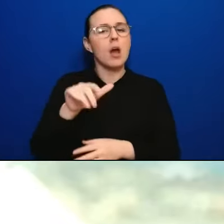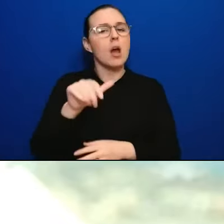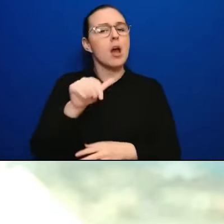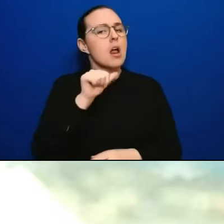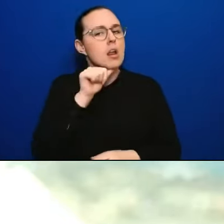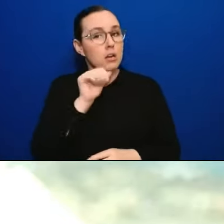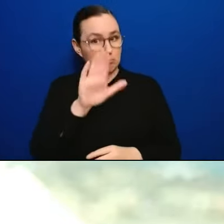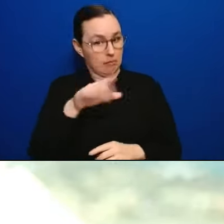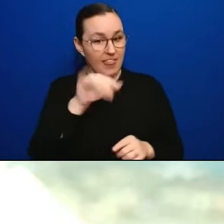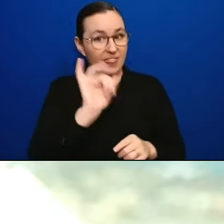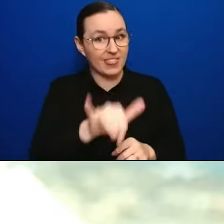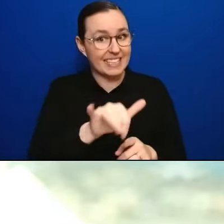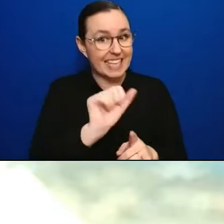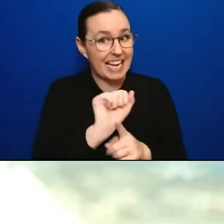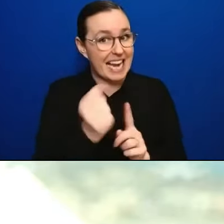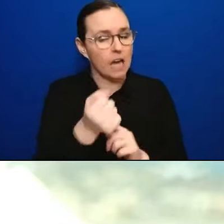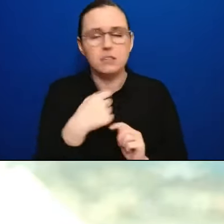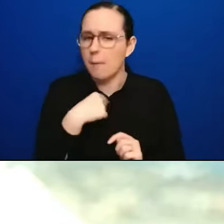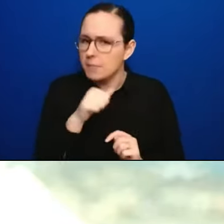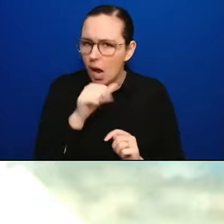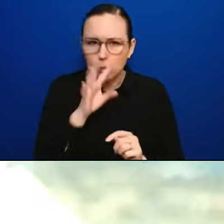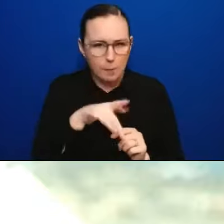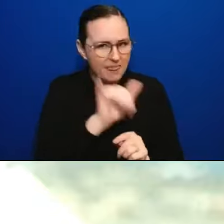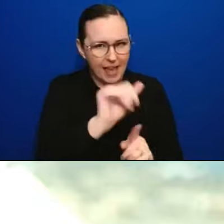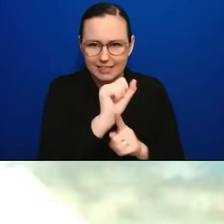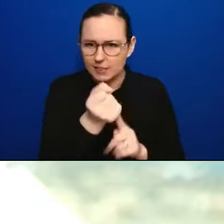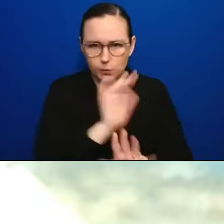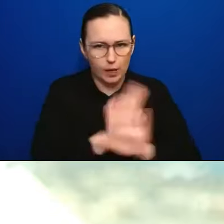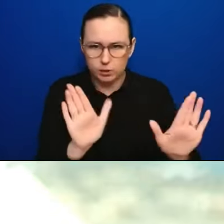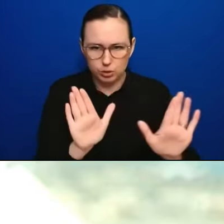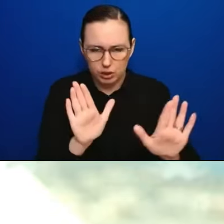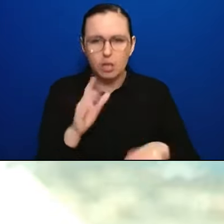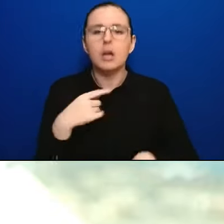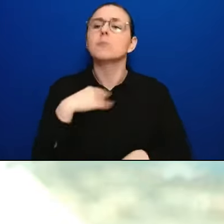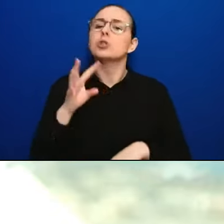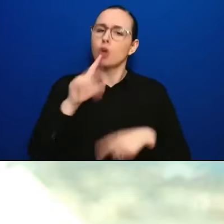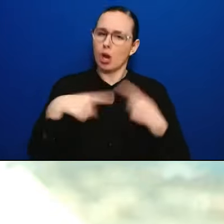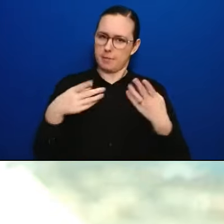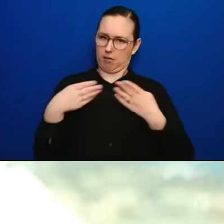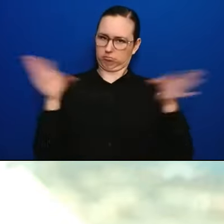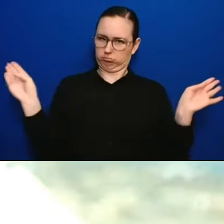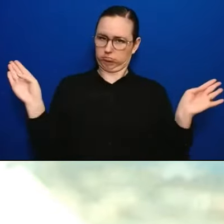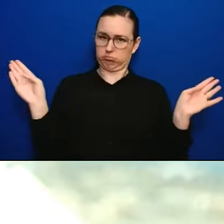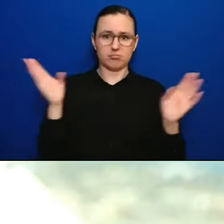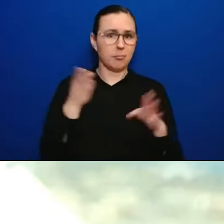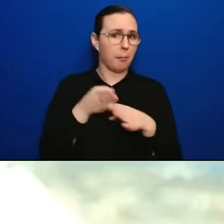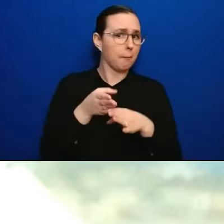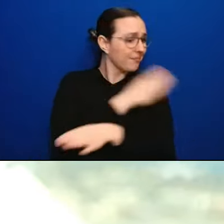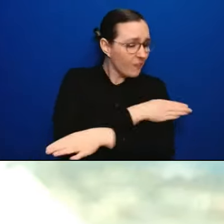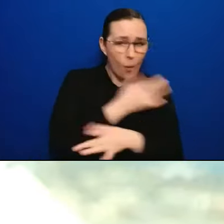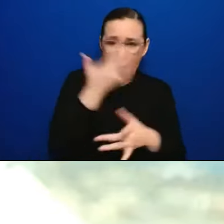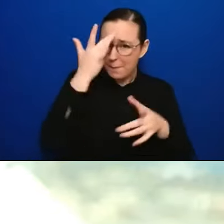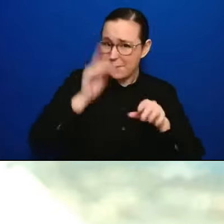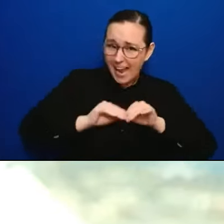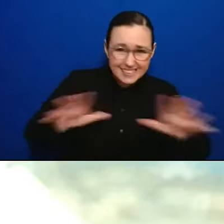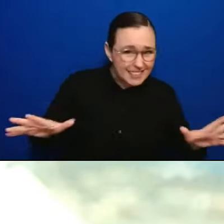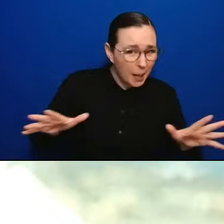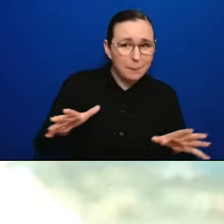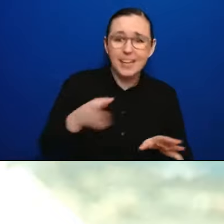to come in and help, especially when they are providing care around and again this is not about this case, I'm not